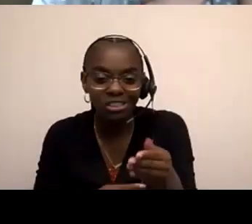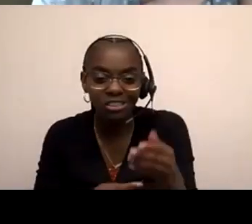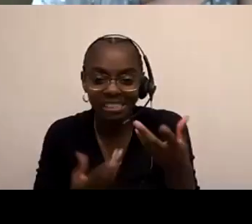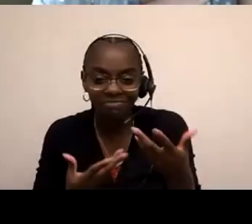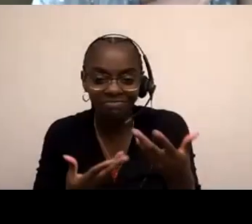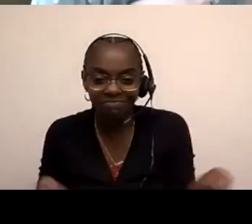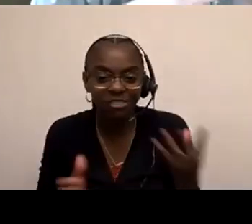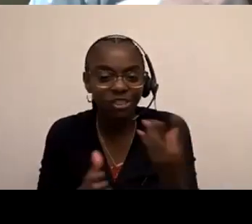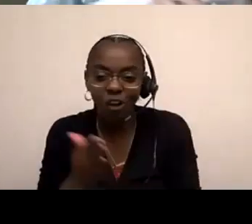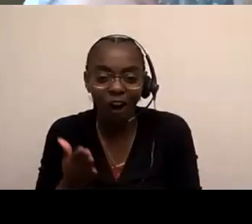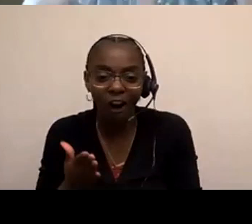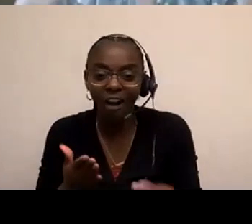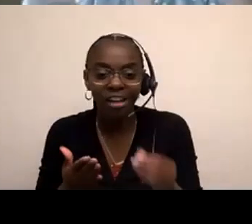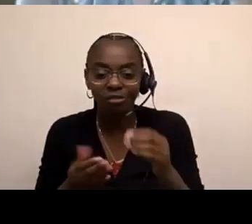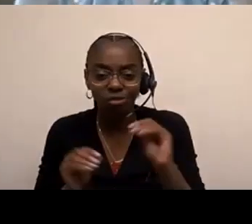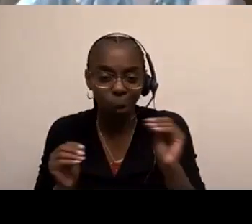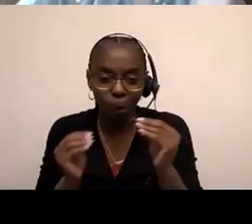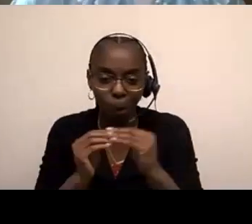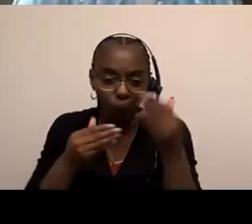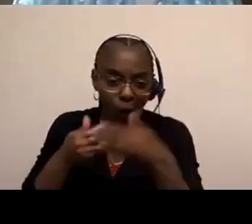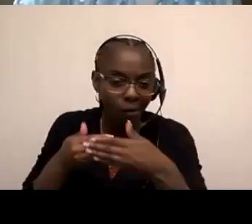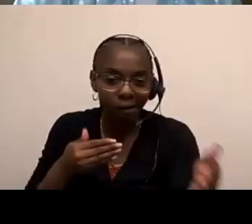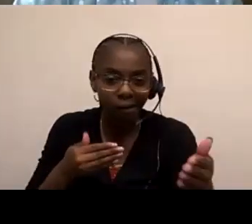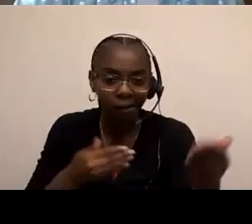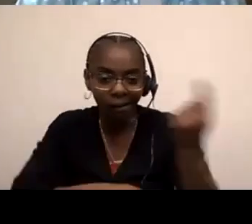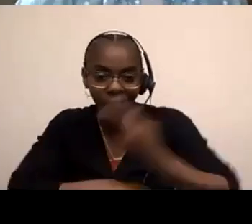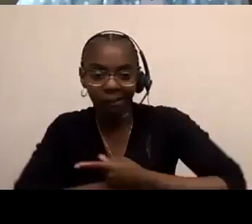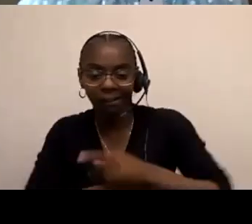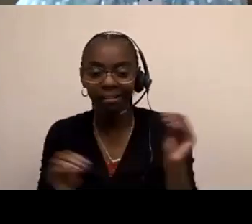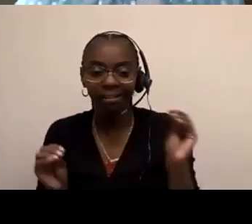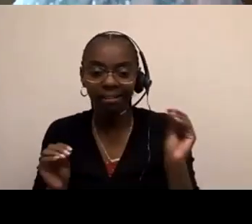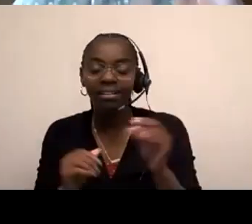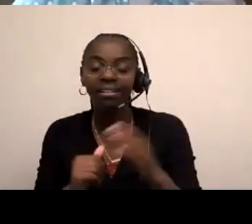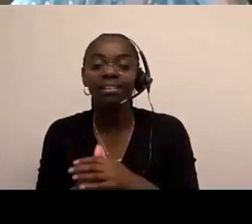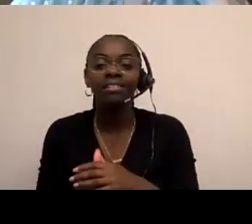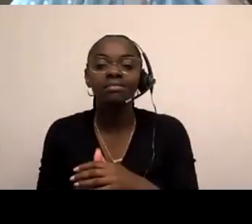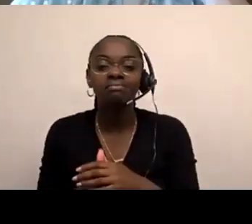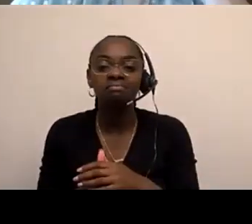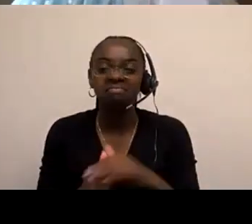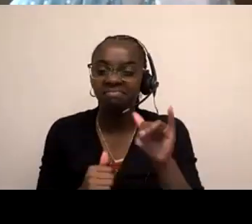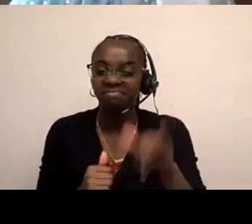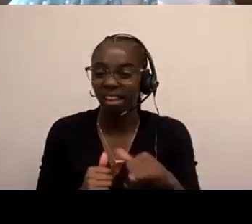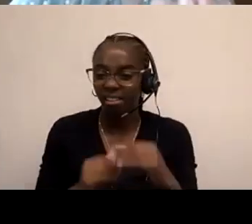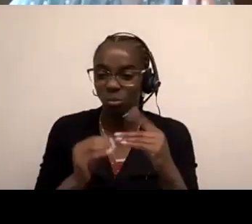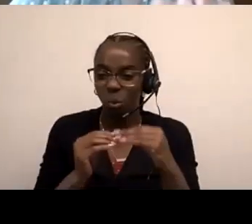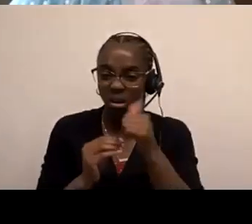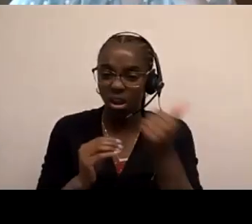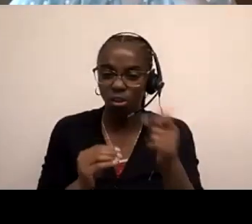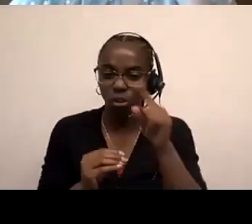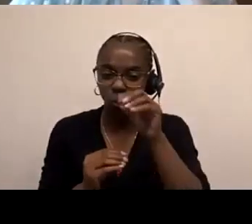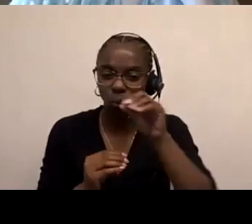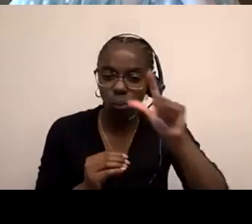OR WHATEVER, SO THIS IS ANOTHER TOOL THAT YOU CAN USE TO HELP GET